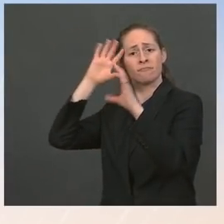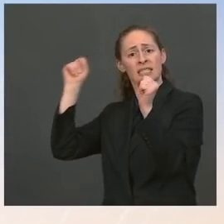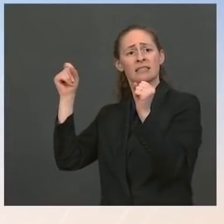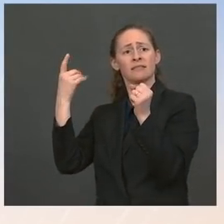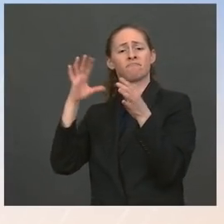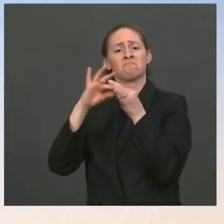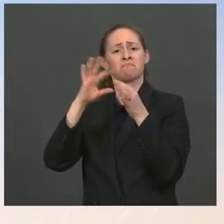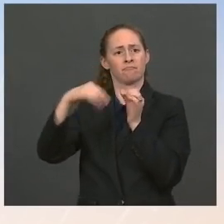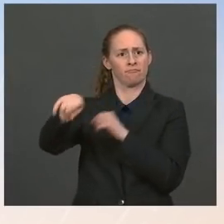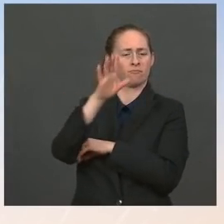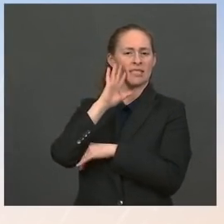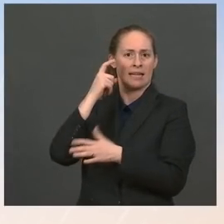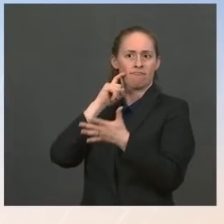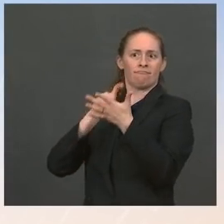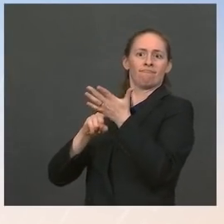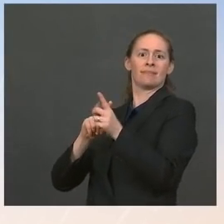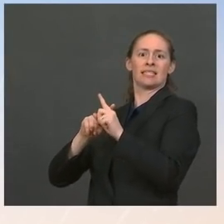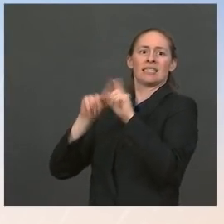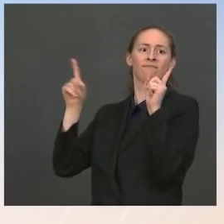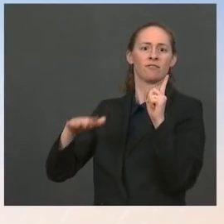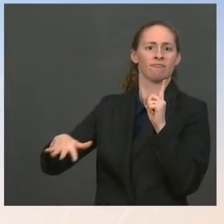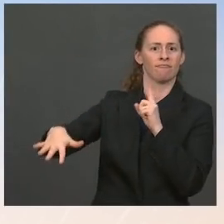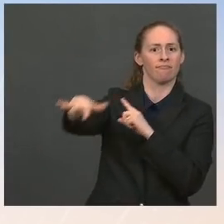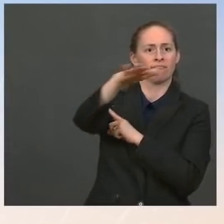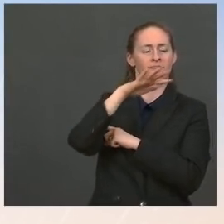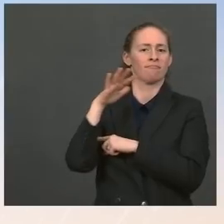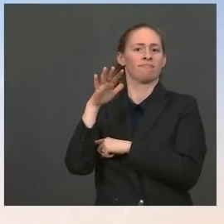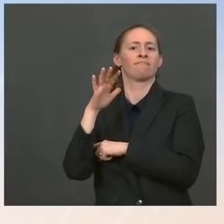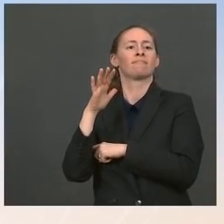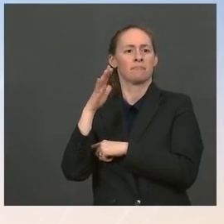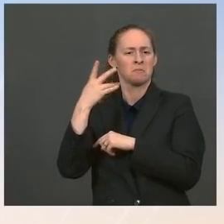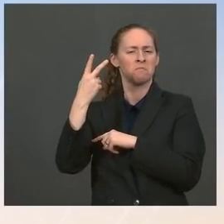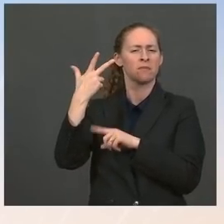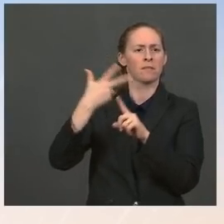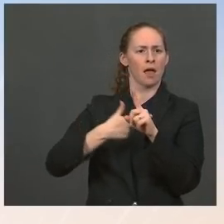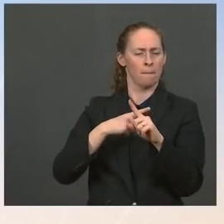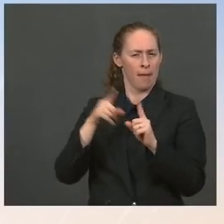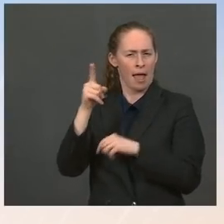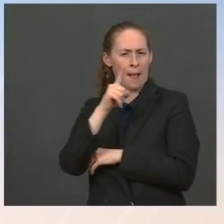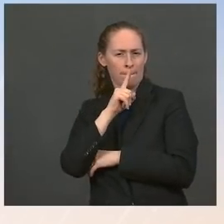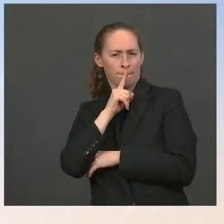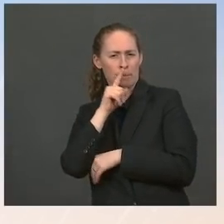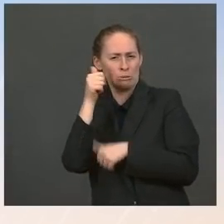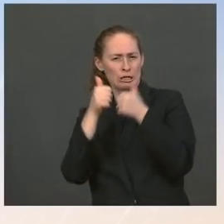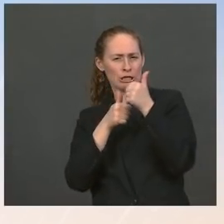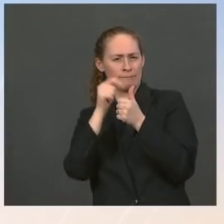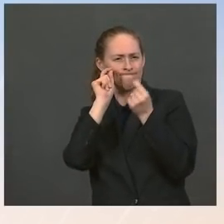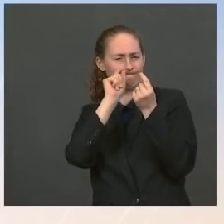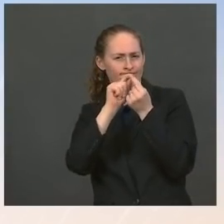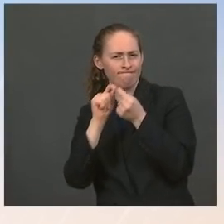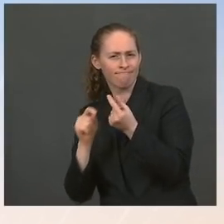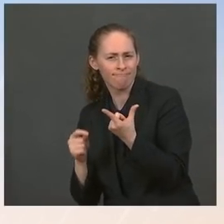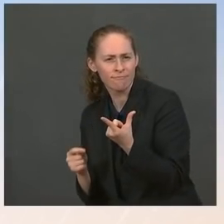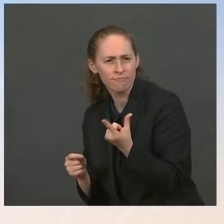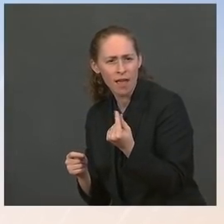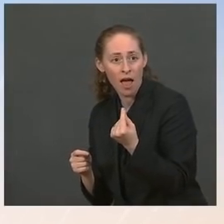but I didn't hear a single specific project that will be launched. So, has the administration identified any? Any that you can share?